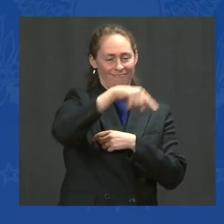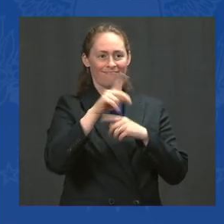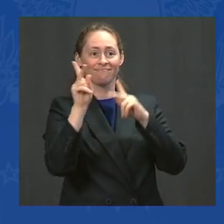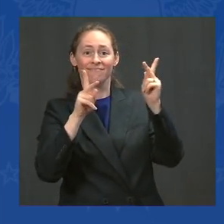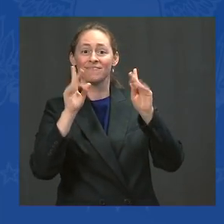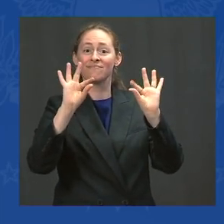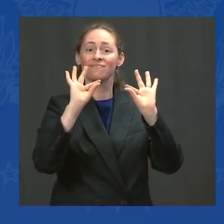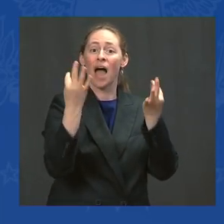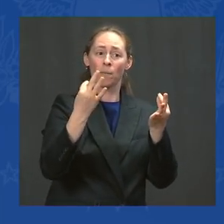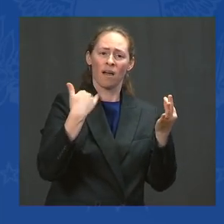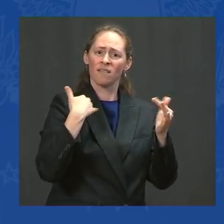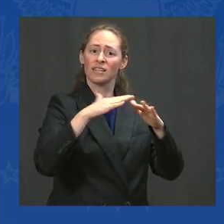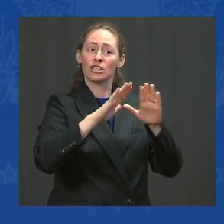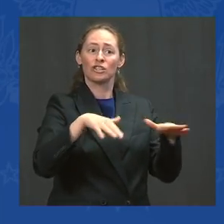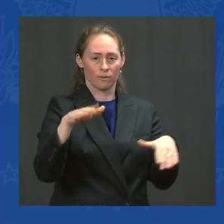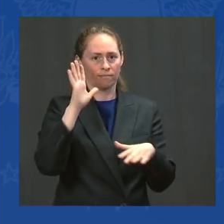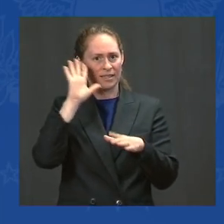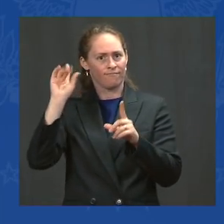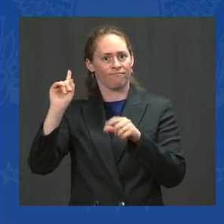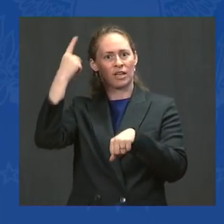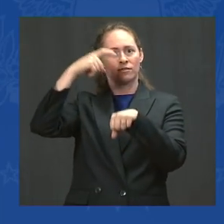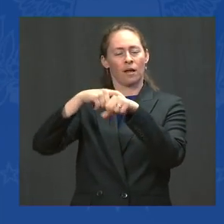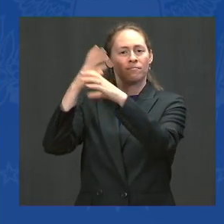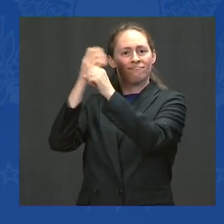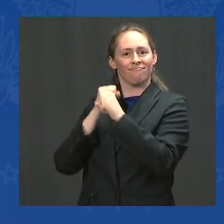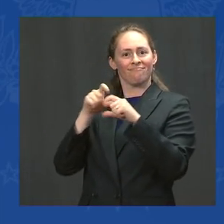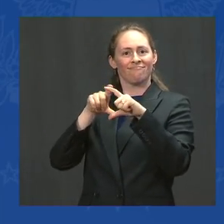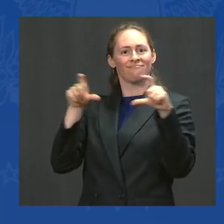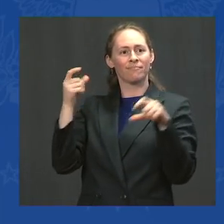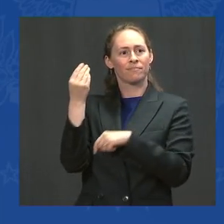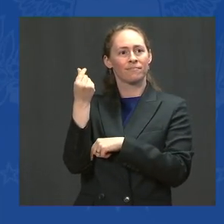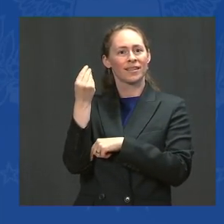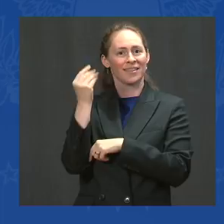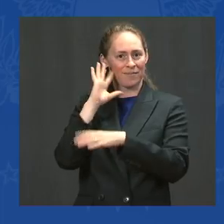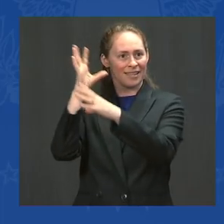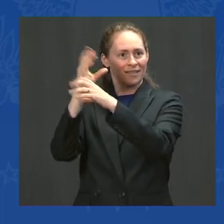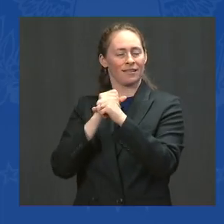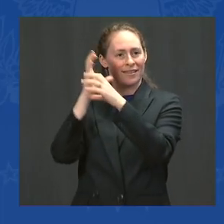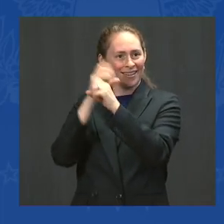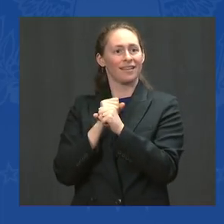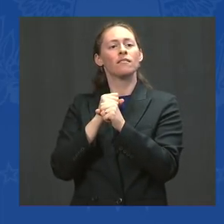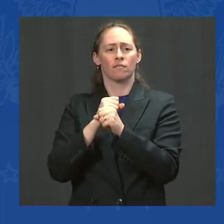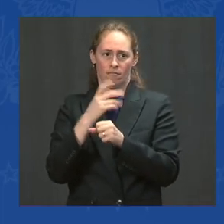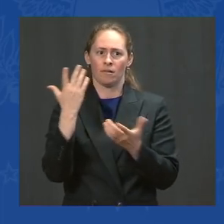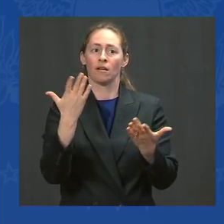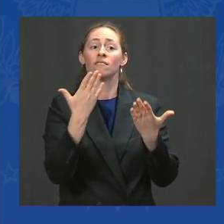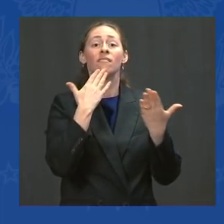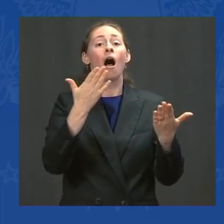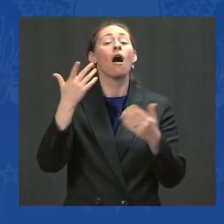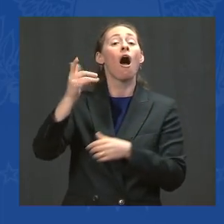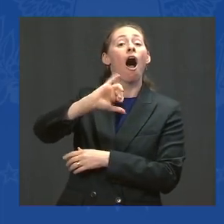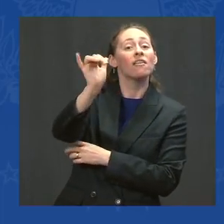in the United States of America. Thanks to the expanded Child Tax Credit in the American Rescue Plan: